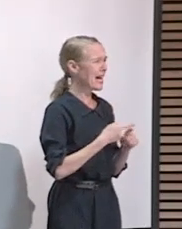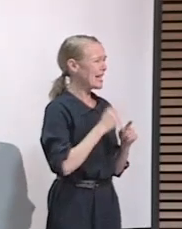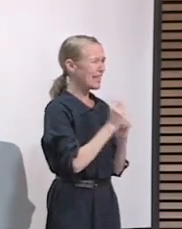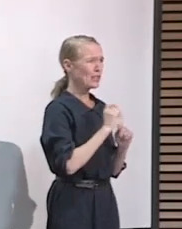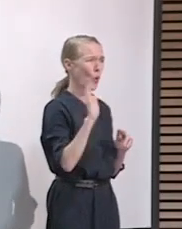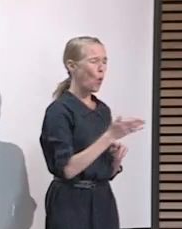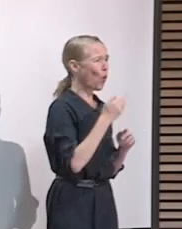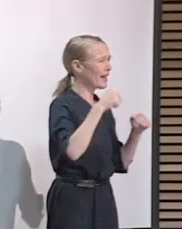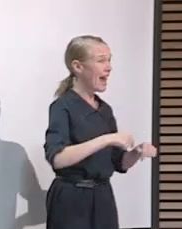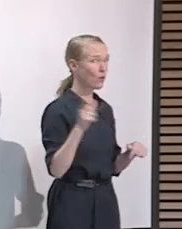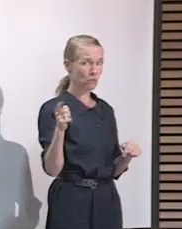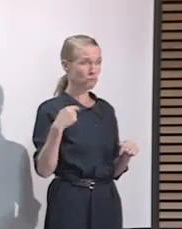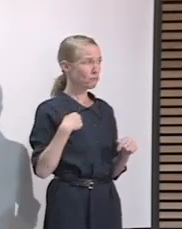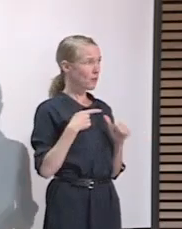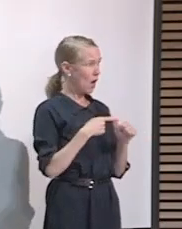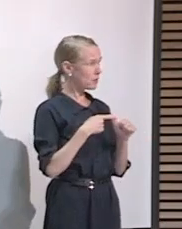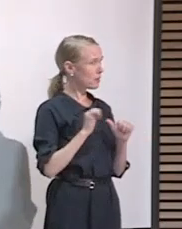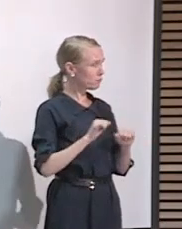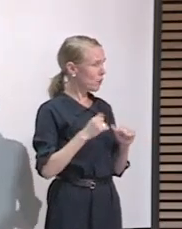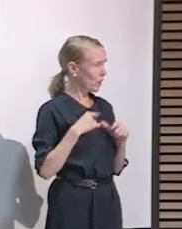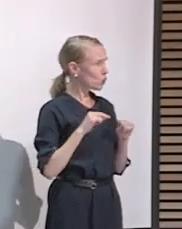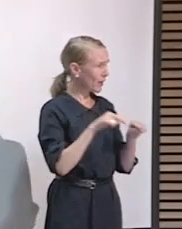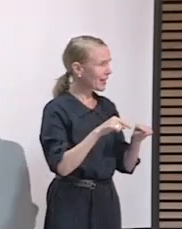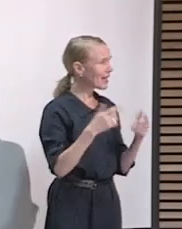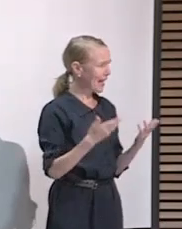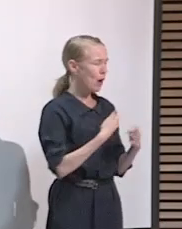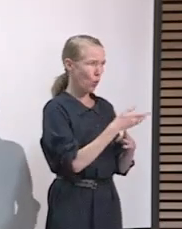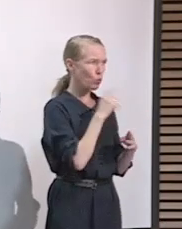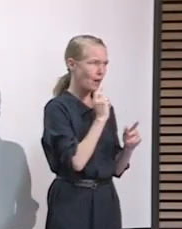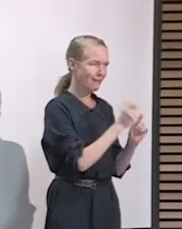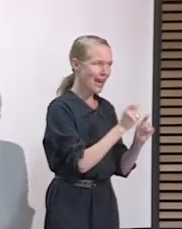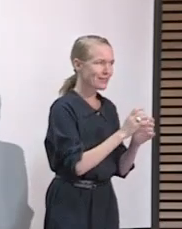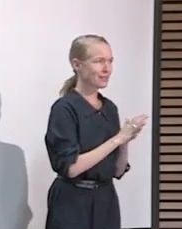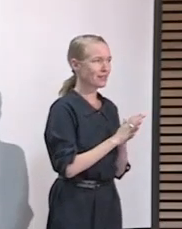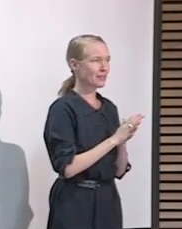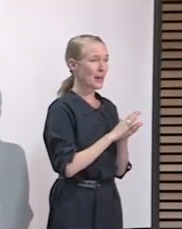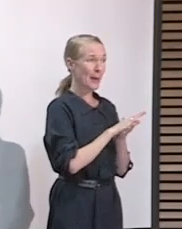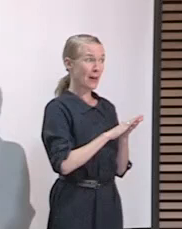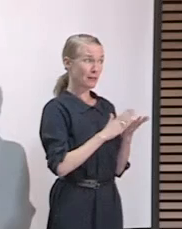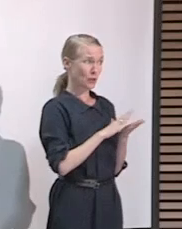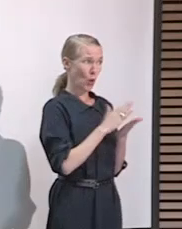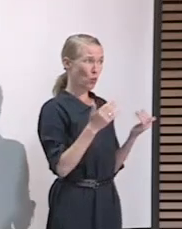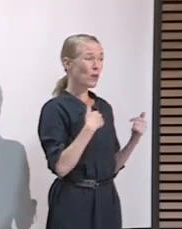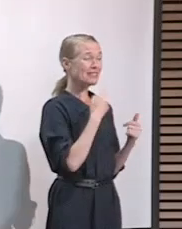better to get everyone done as soon as you can, if it means extending the 72 hours to do